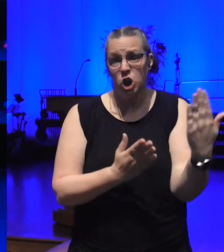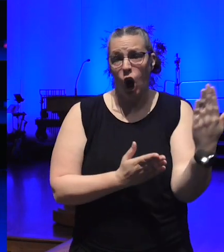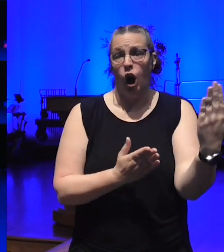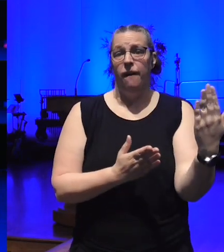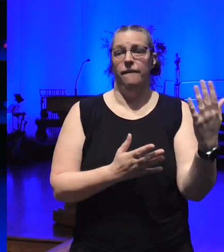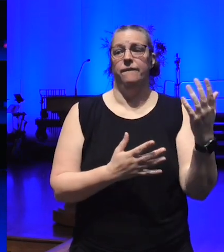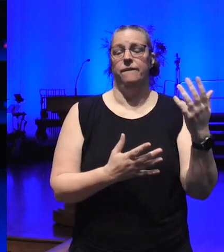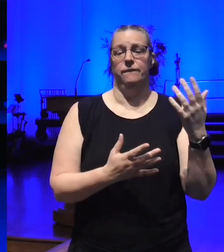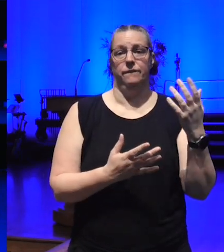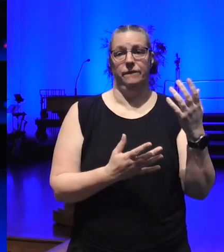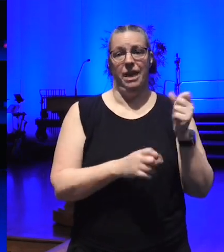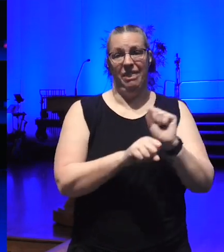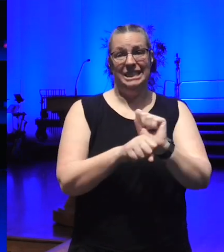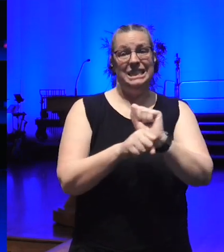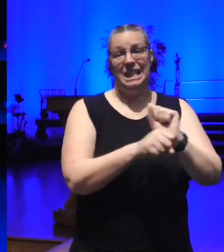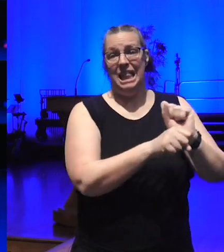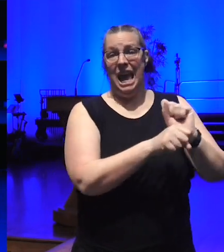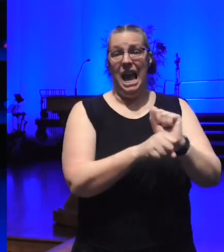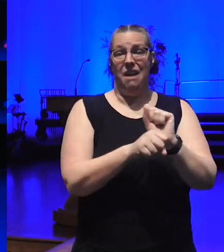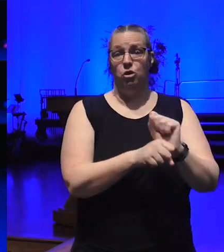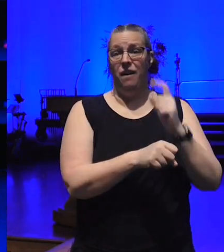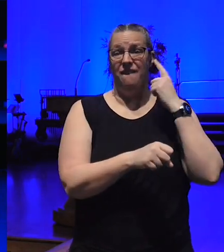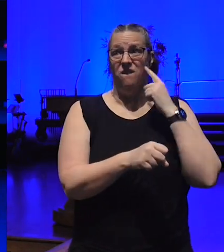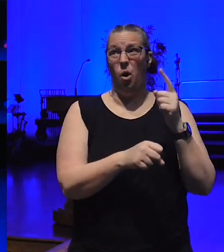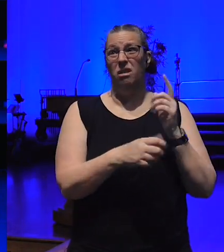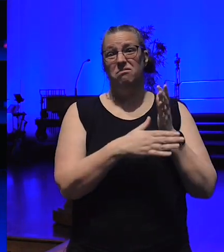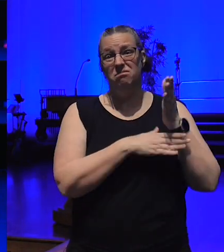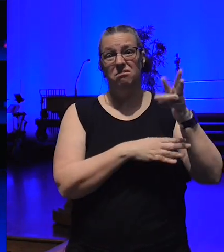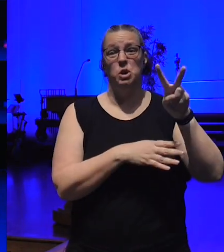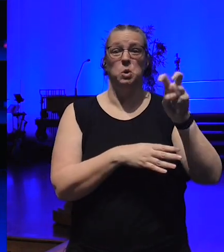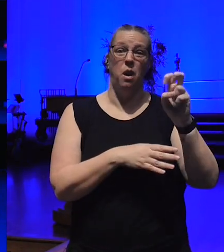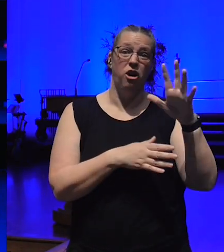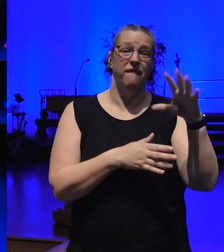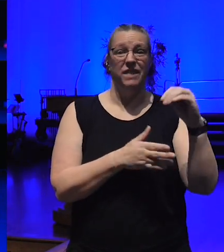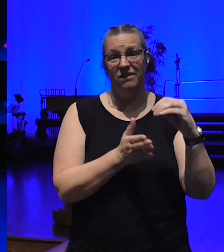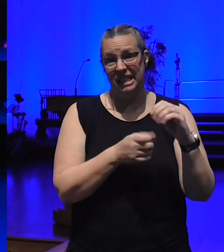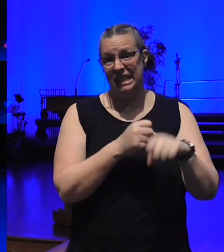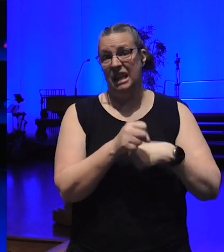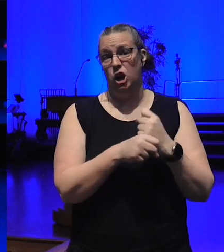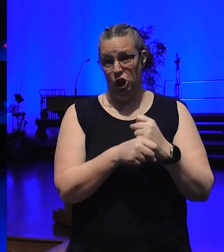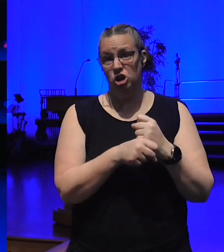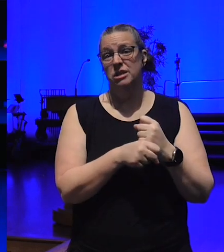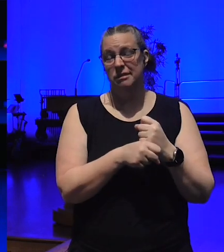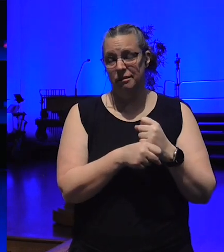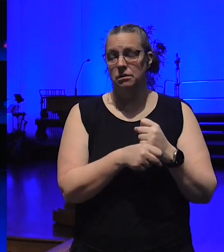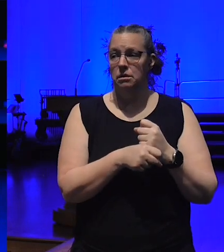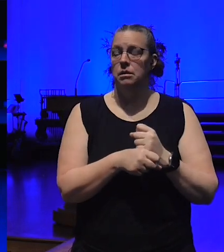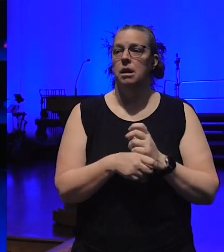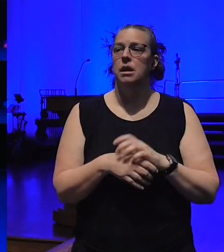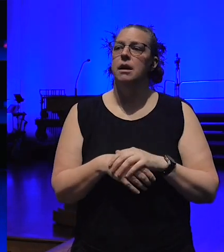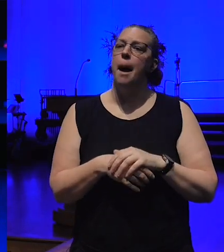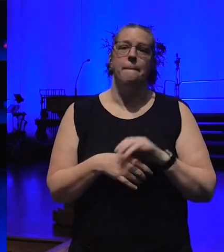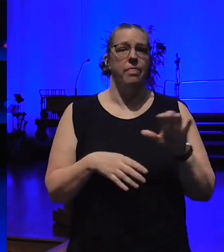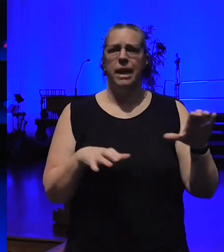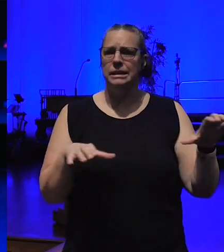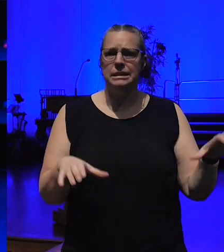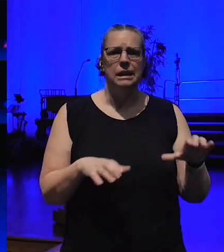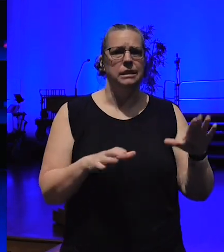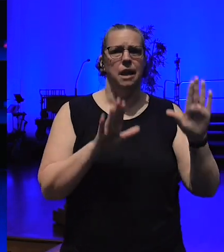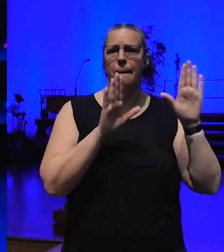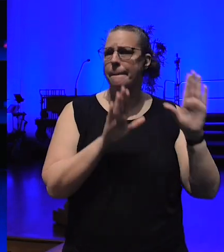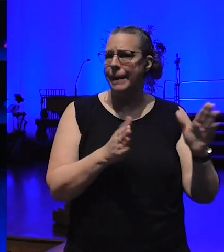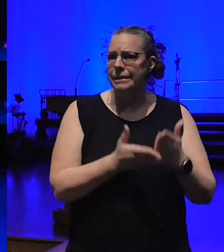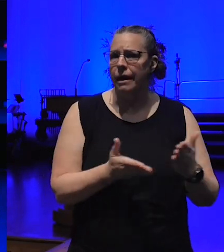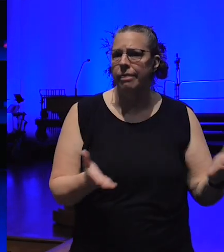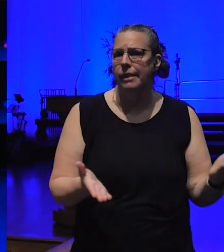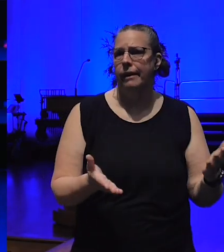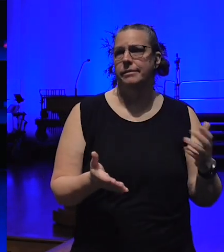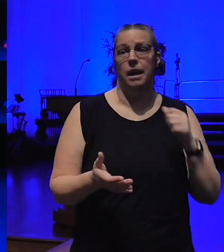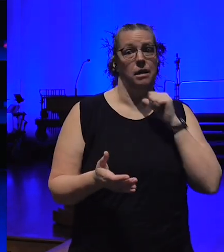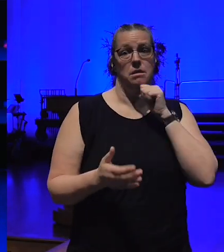slavery for near nearly 250 years and yet they did some amazing things not the least of which